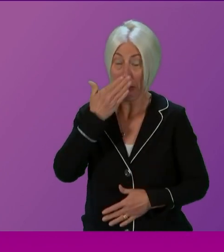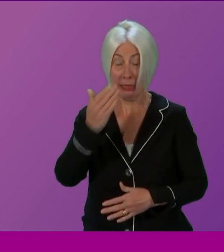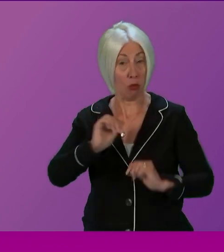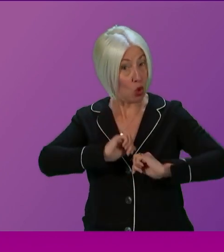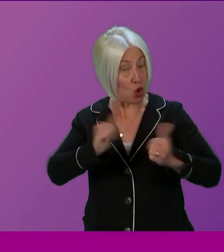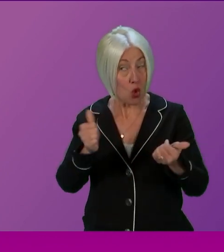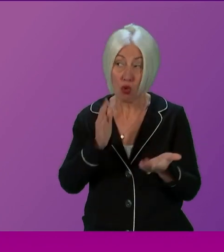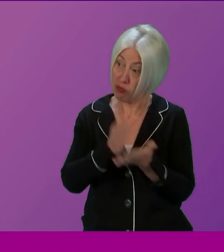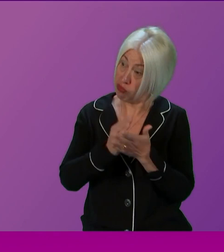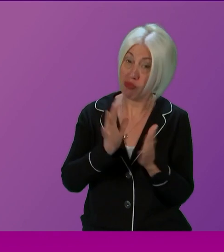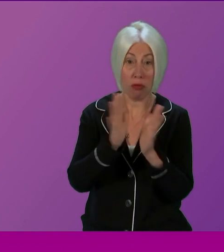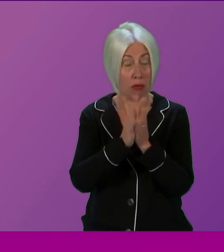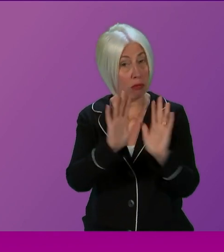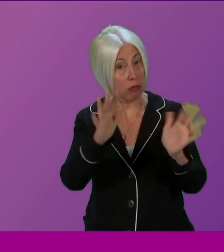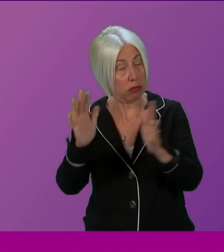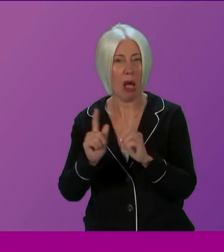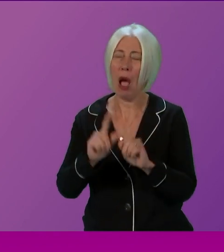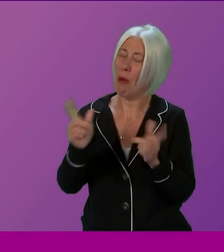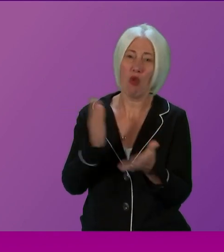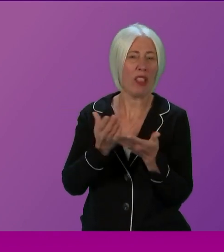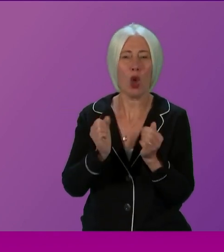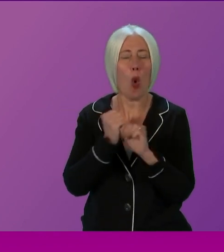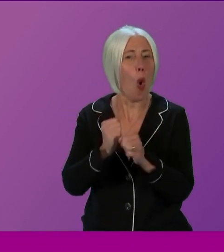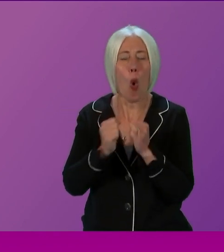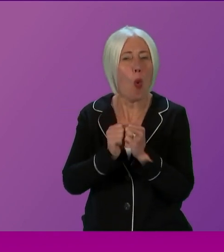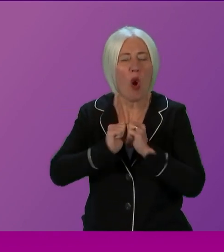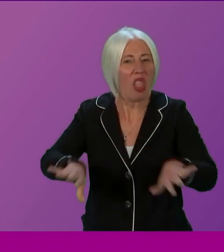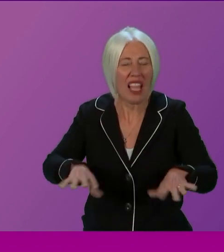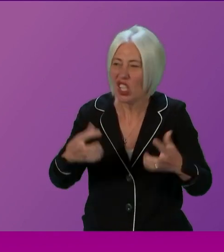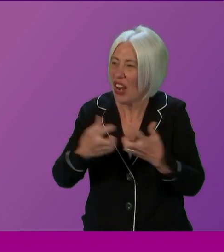their targets are, they are worthless without a route to achieving them. Does